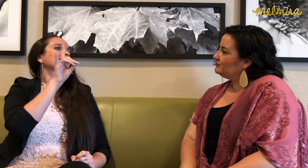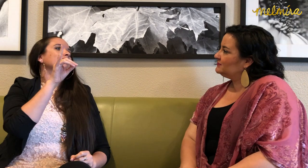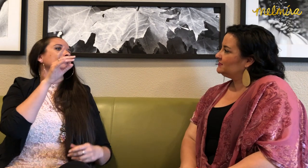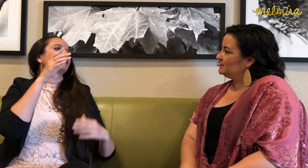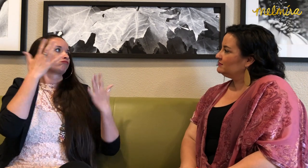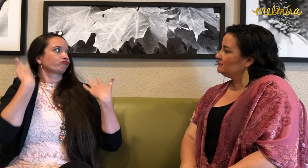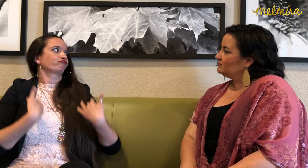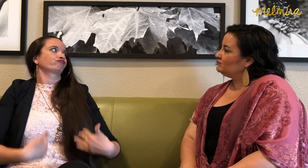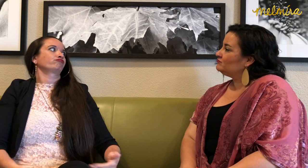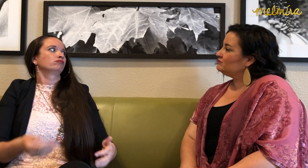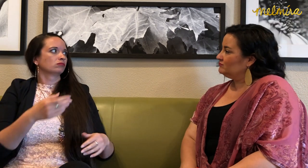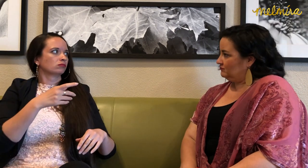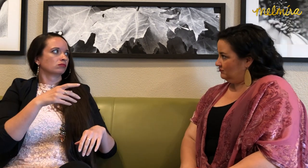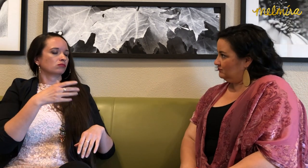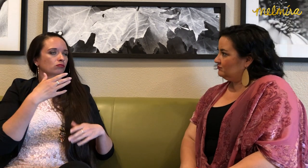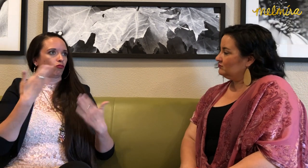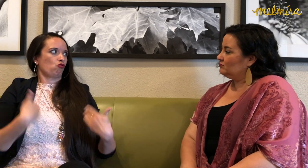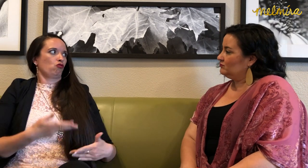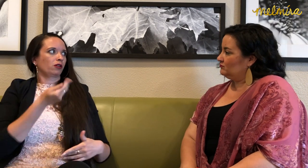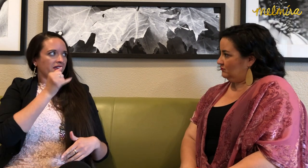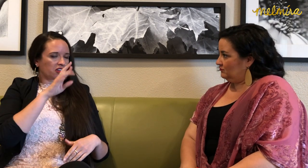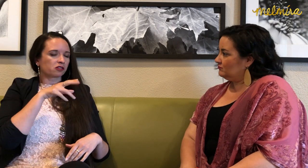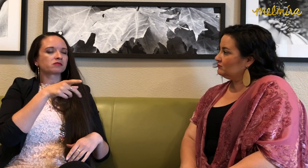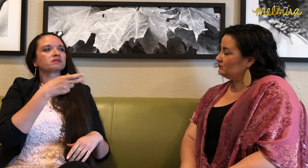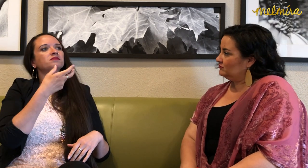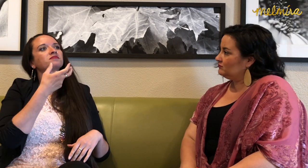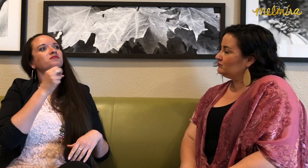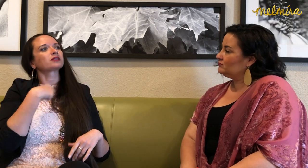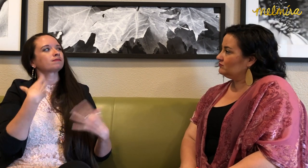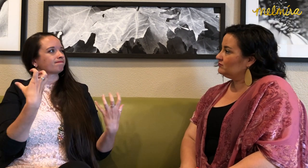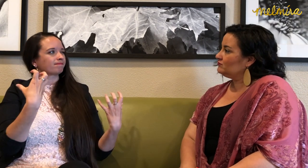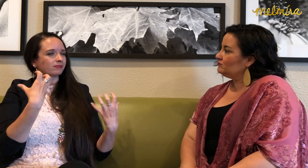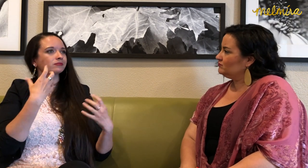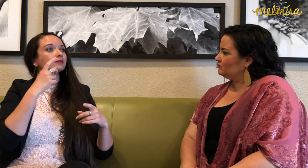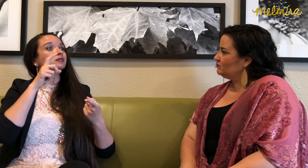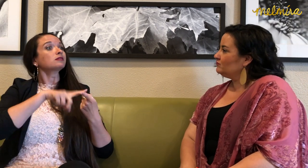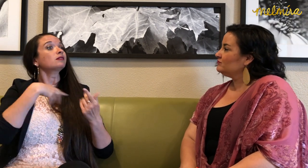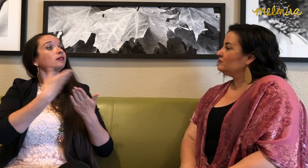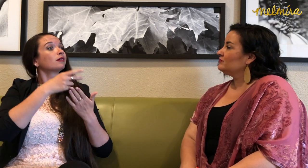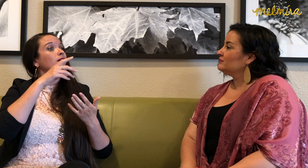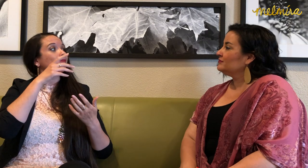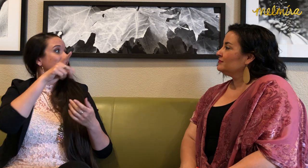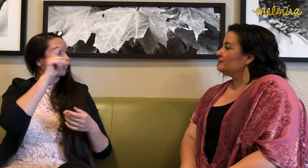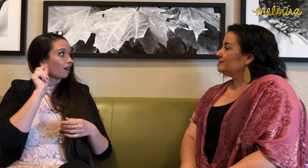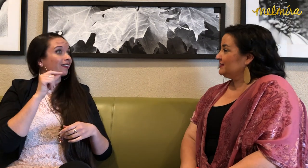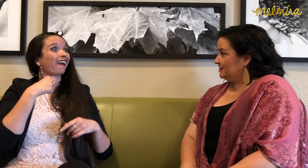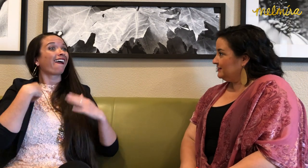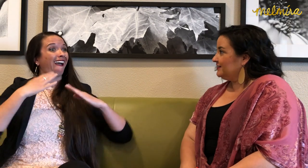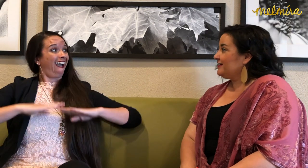My mom did grow her hair very long, too. I wanted the same, then I arrived at Gallaudet.